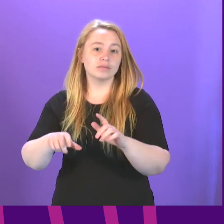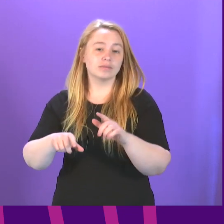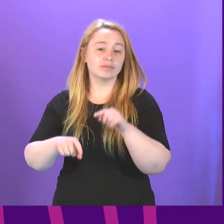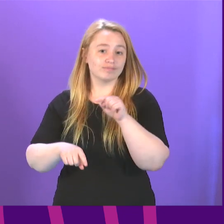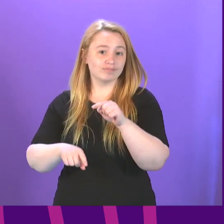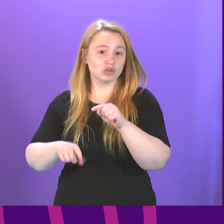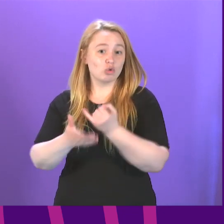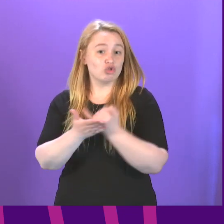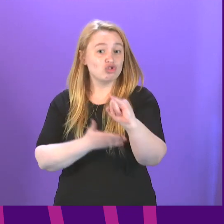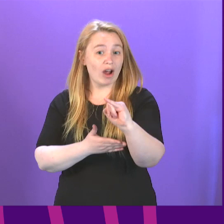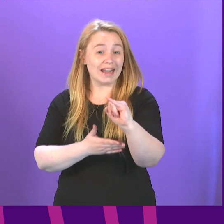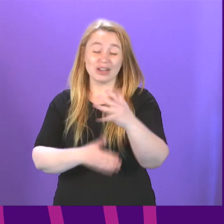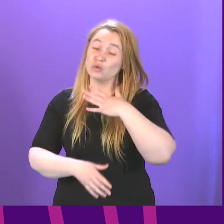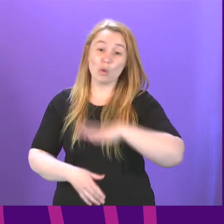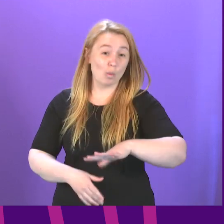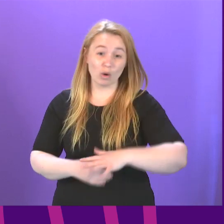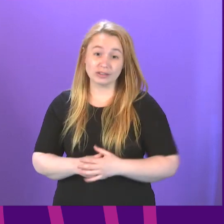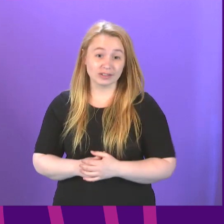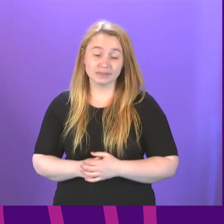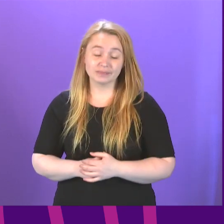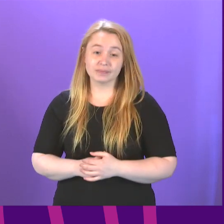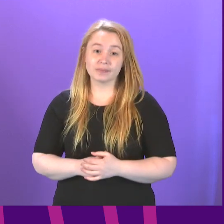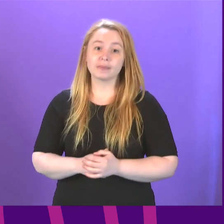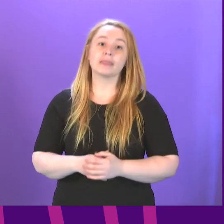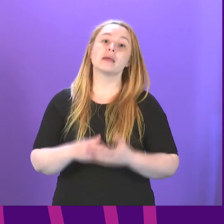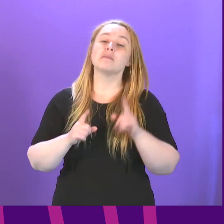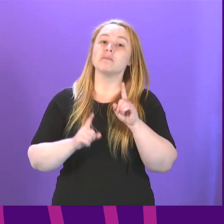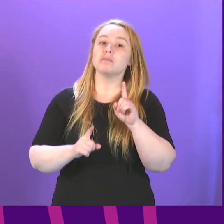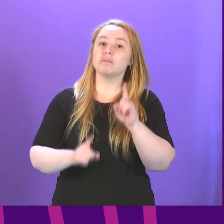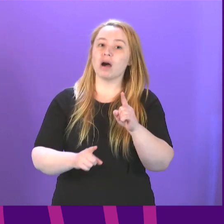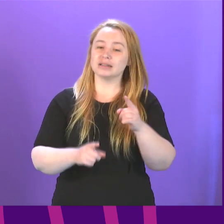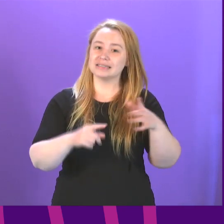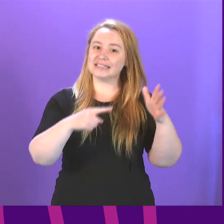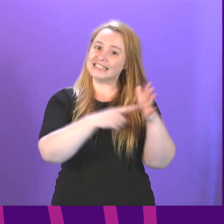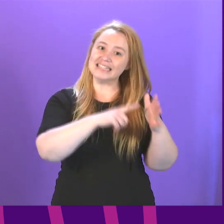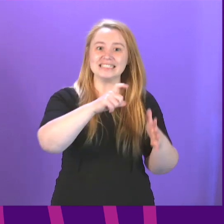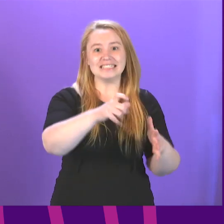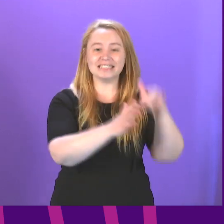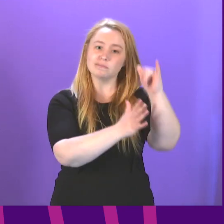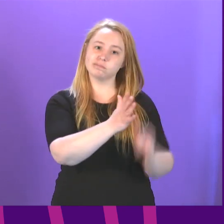this case unnecessary. Equally, this is no time to attack the terms and conditions of college staff.